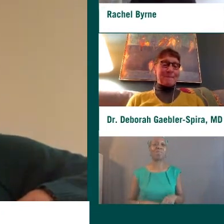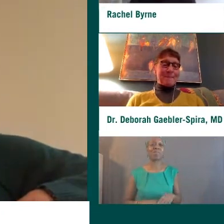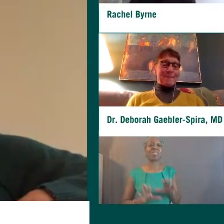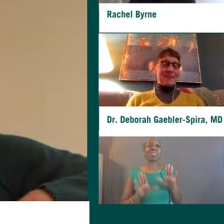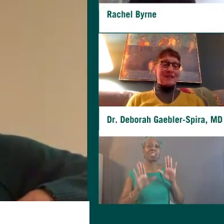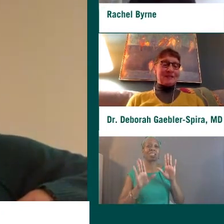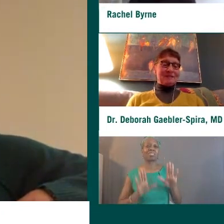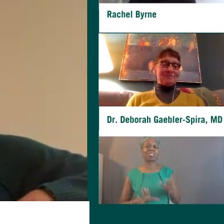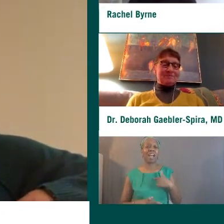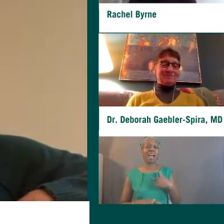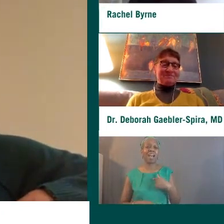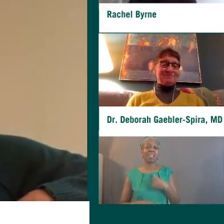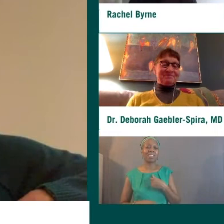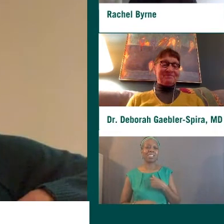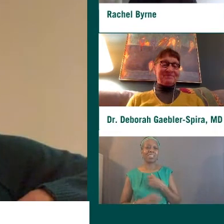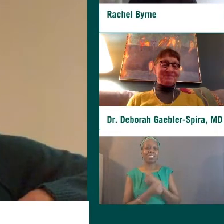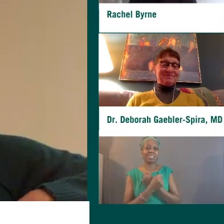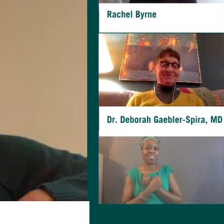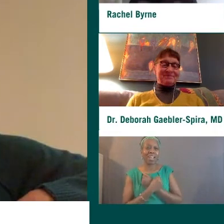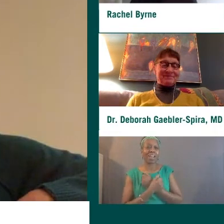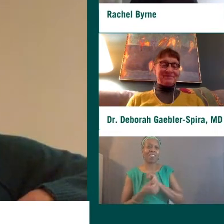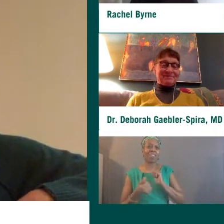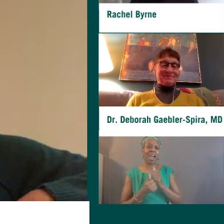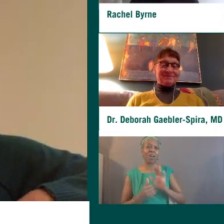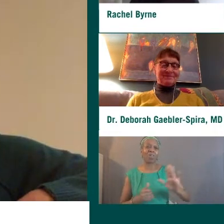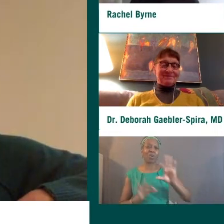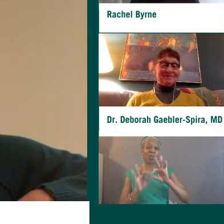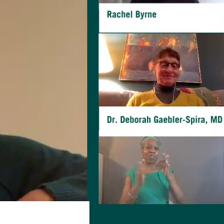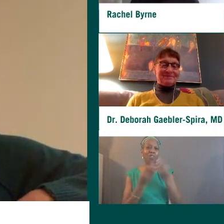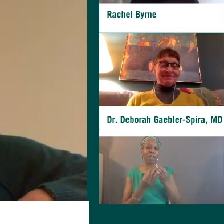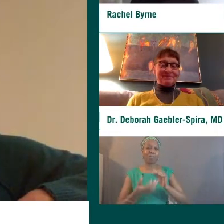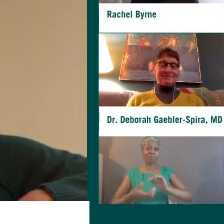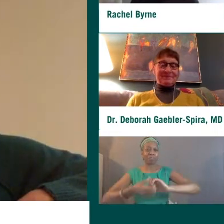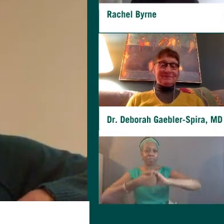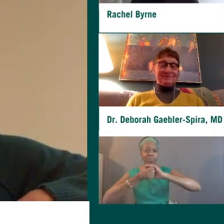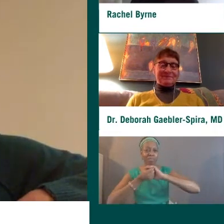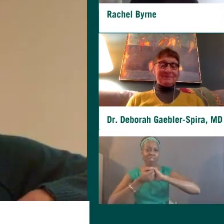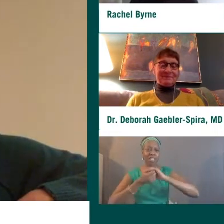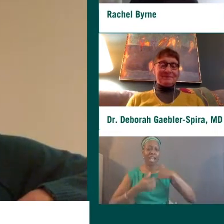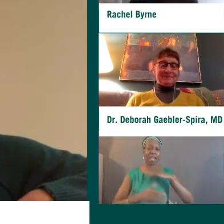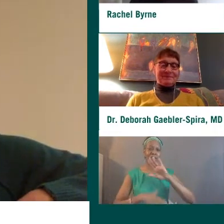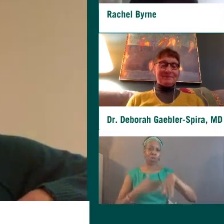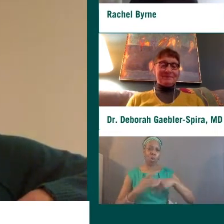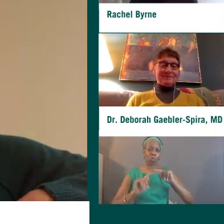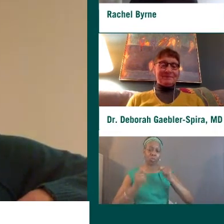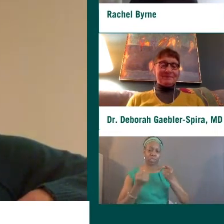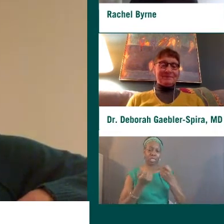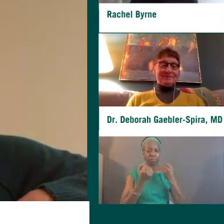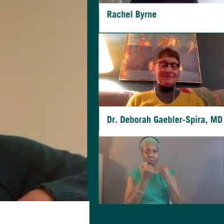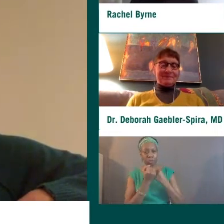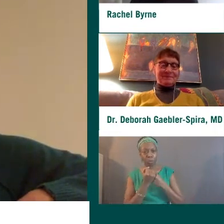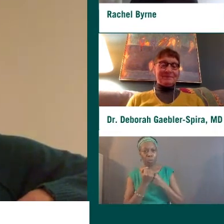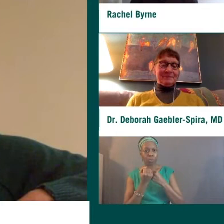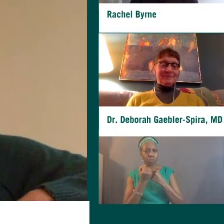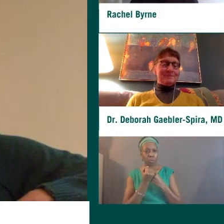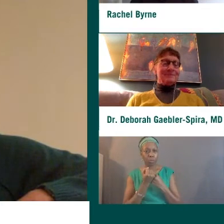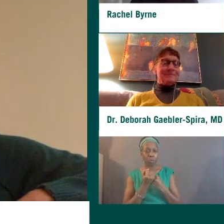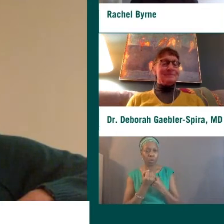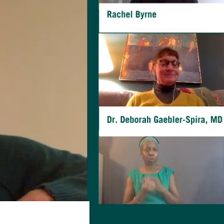and really have much of this team that is behind you. Dr. Gaebler, I might hand it over to you actually,